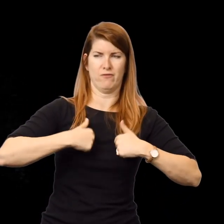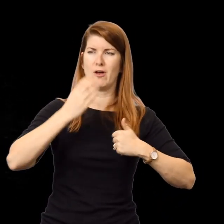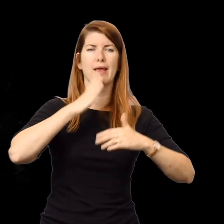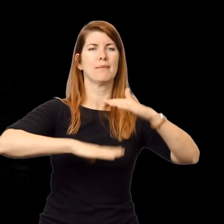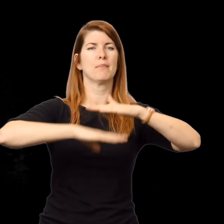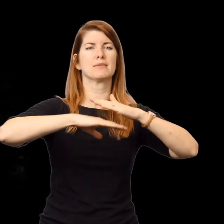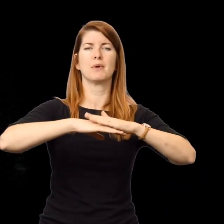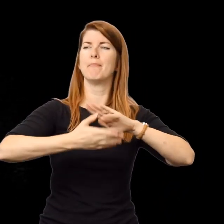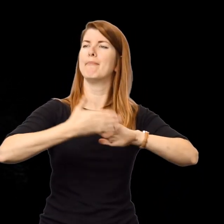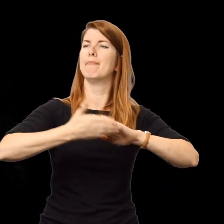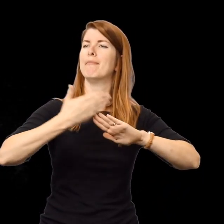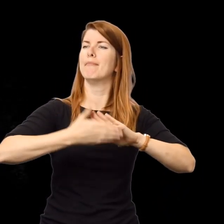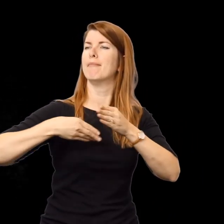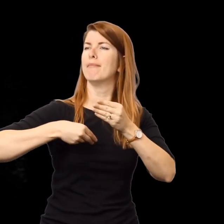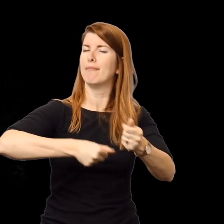and it's about maximizing efficiency.